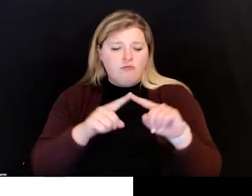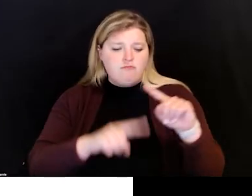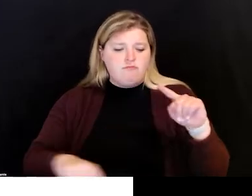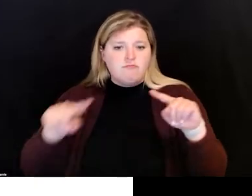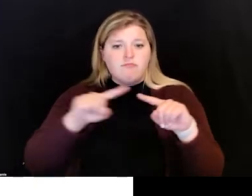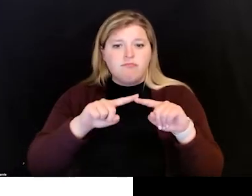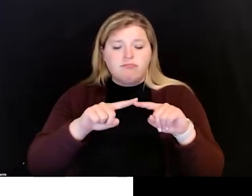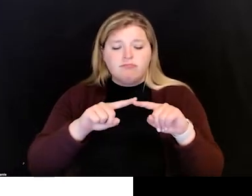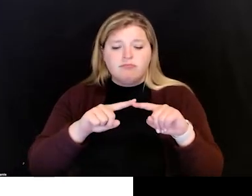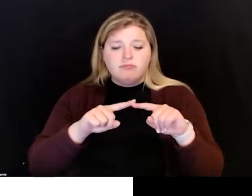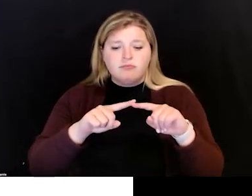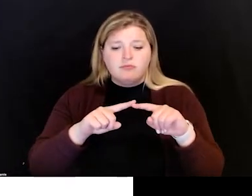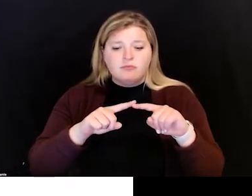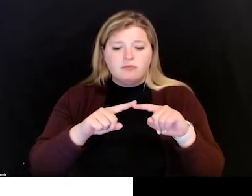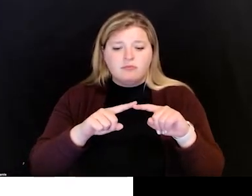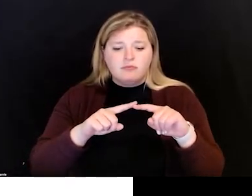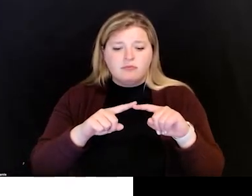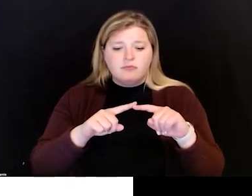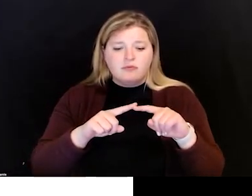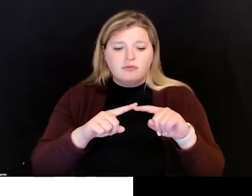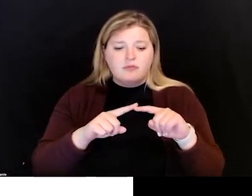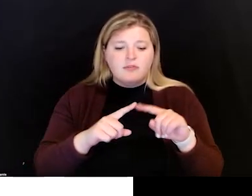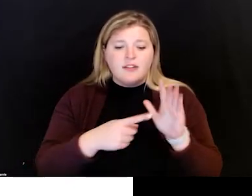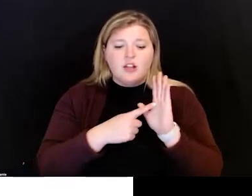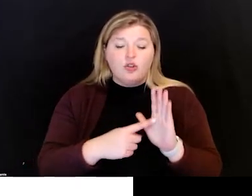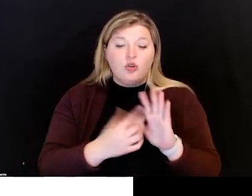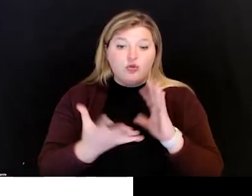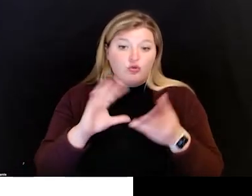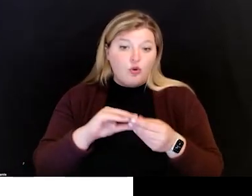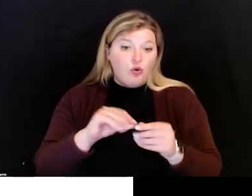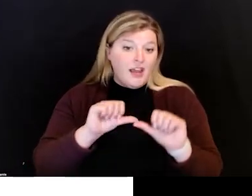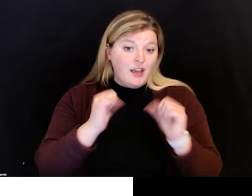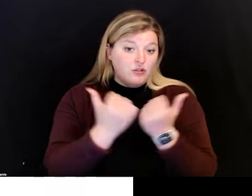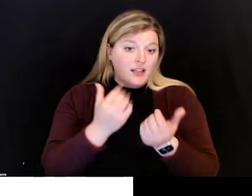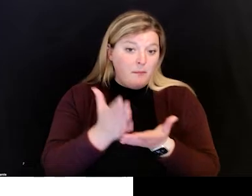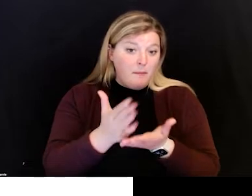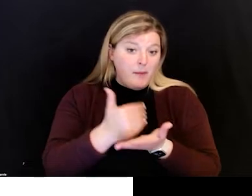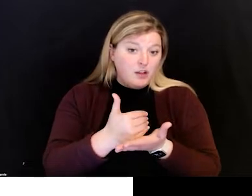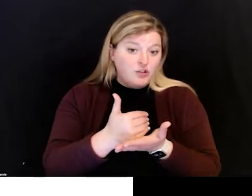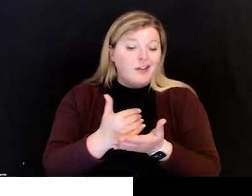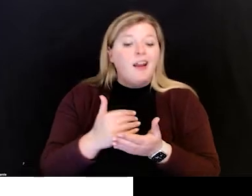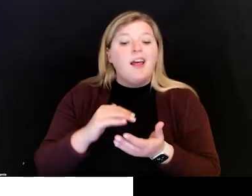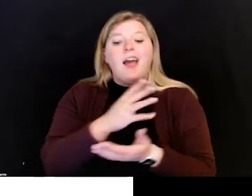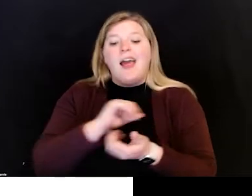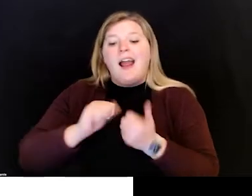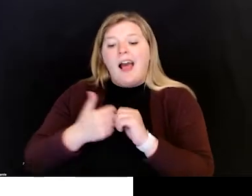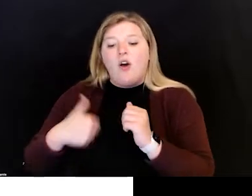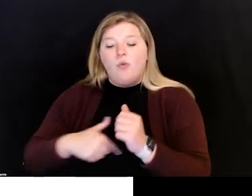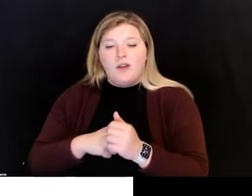shares the total agency budget as well as a breakdown of how that budget is spent.